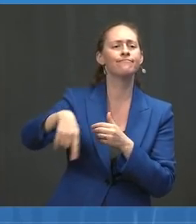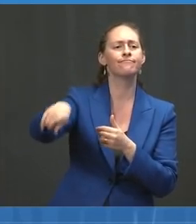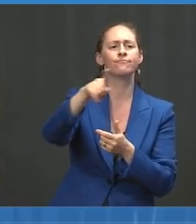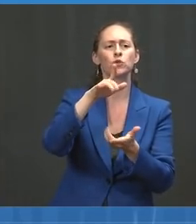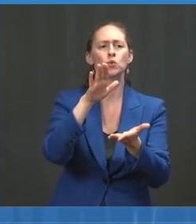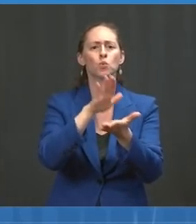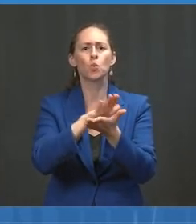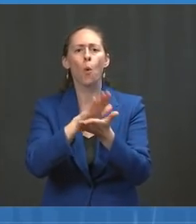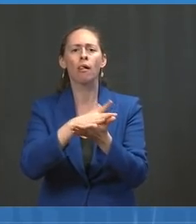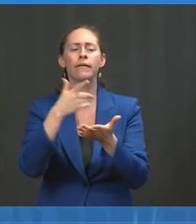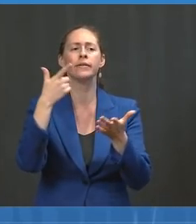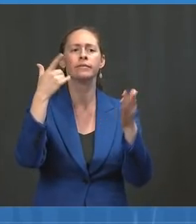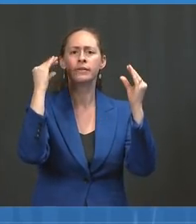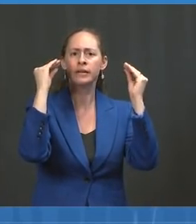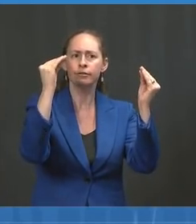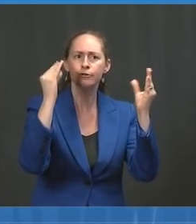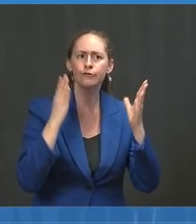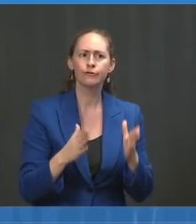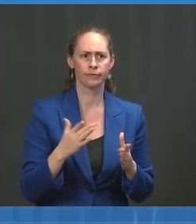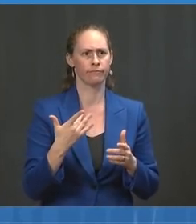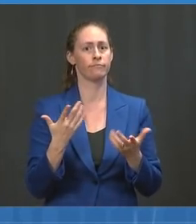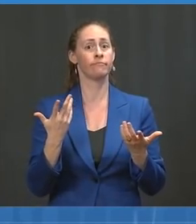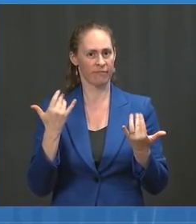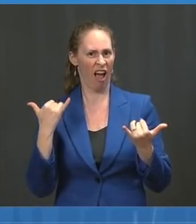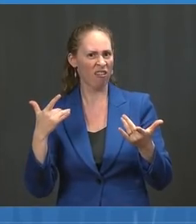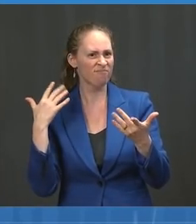in order to create safer places for people to work and to learn.